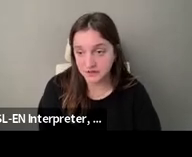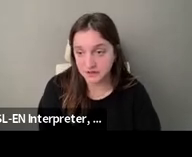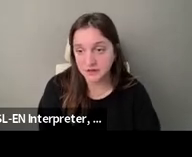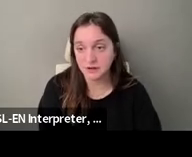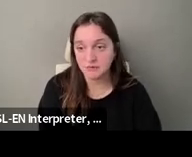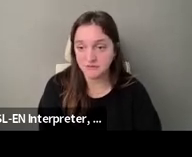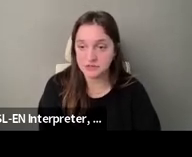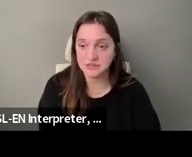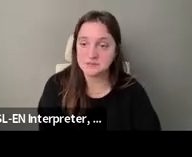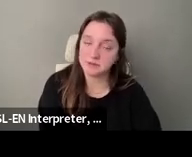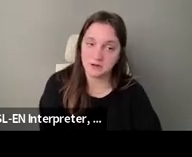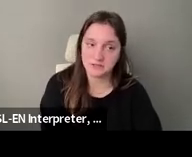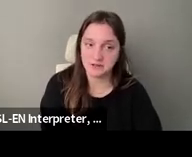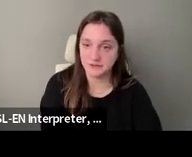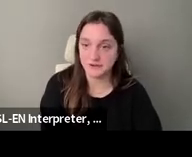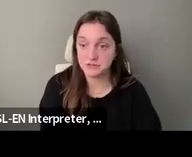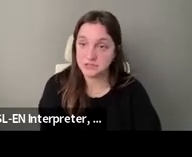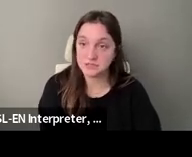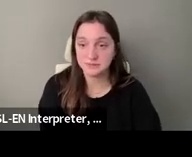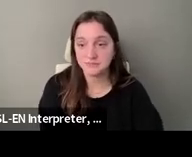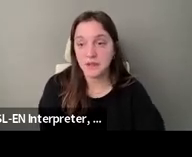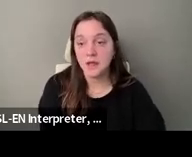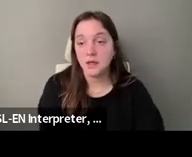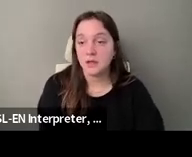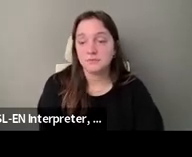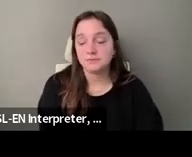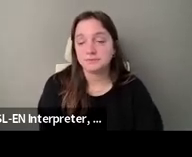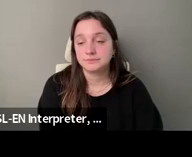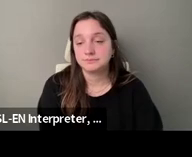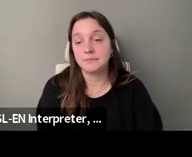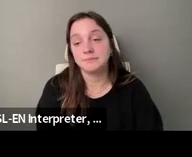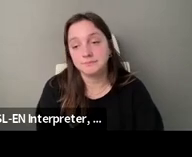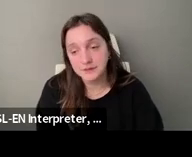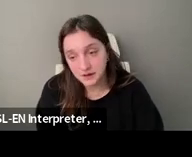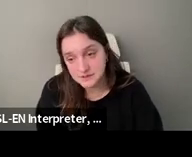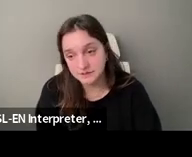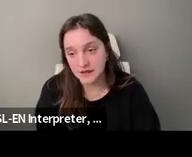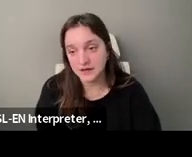refugees, but not to deaf refugees. But because of that,